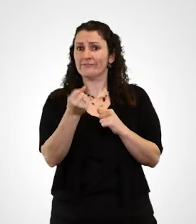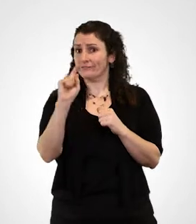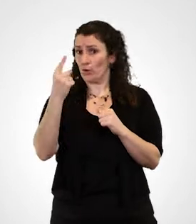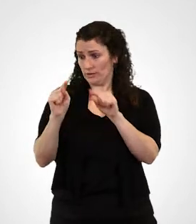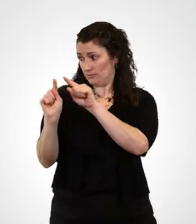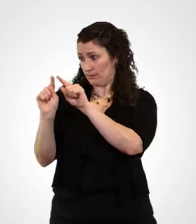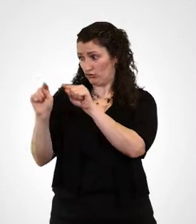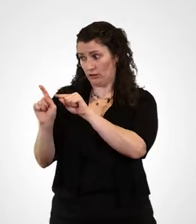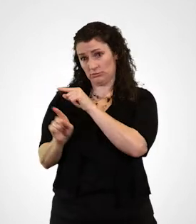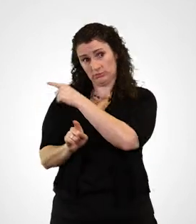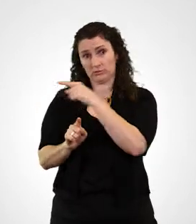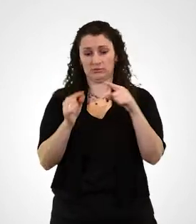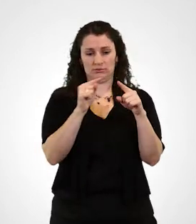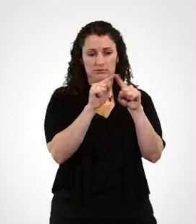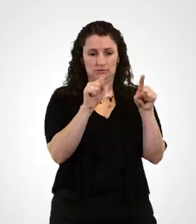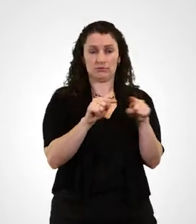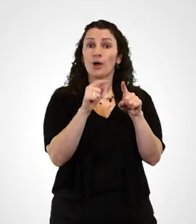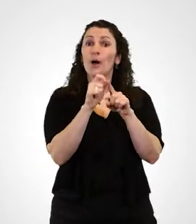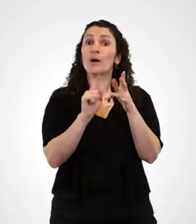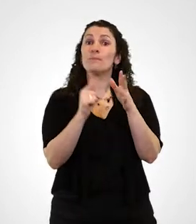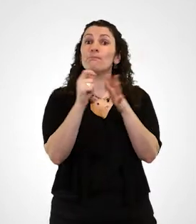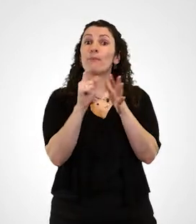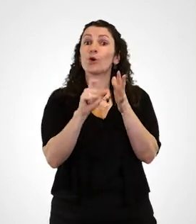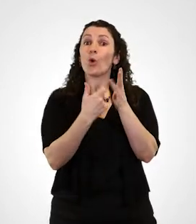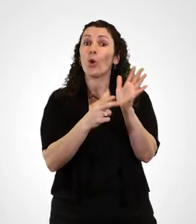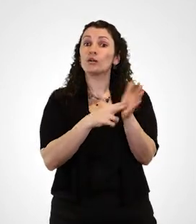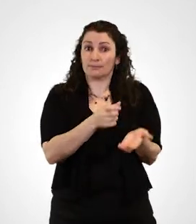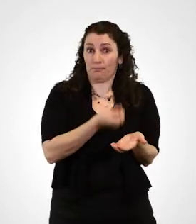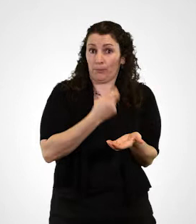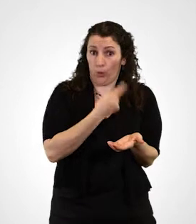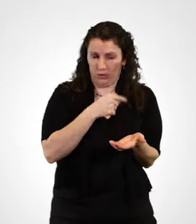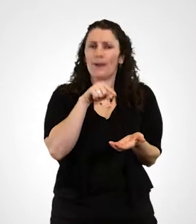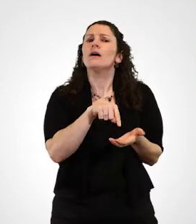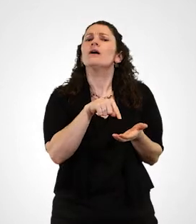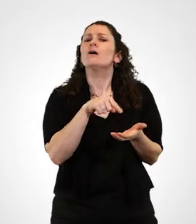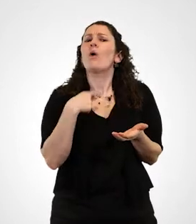and popcorn is used to represent the sound of the letter P, so "p, p, p".